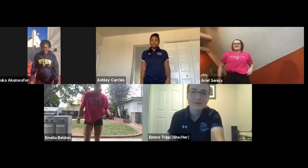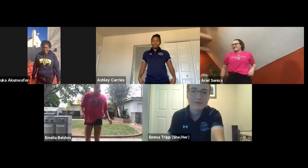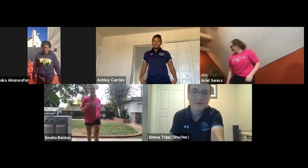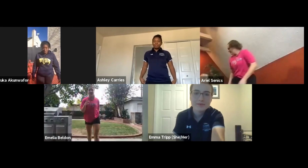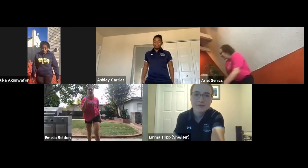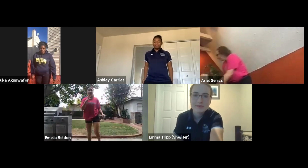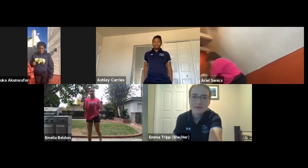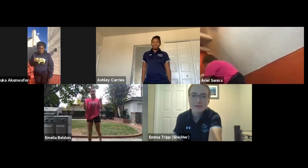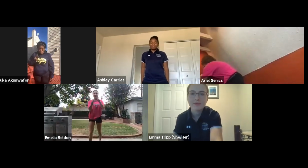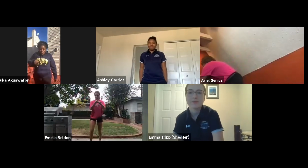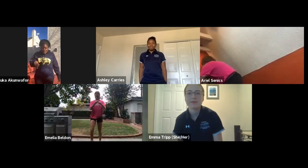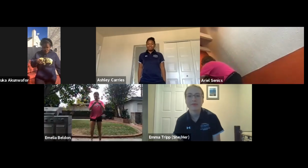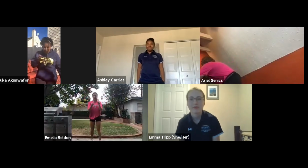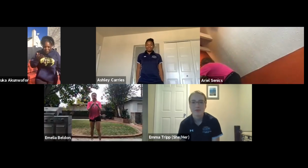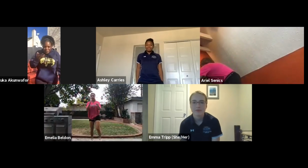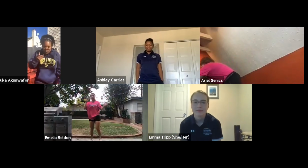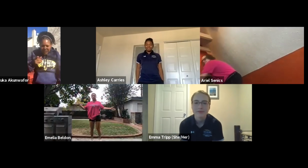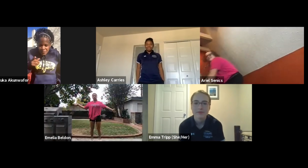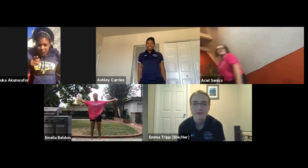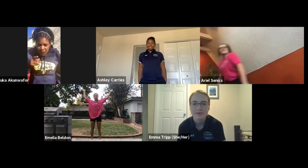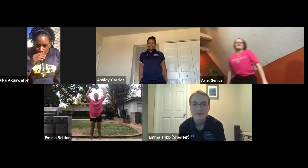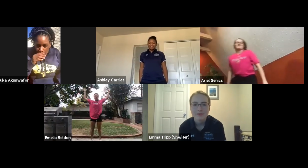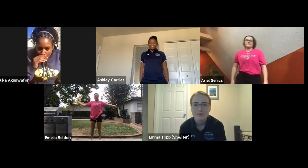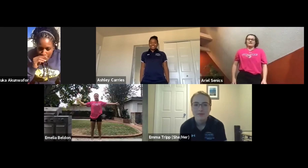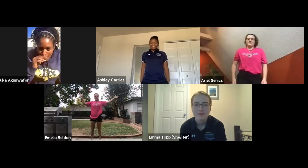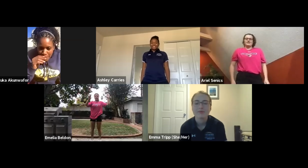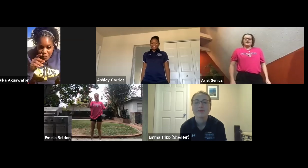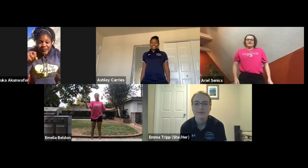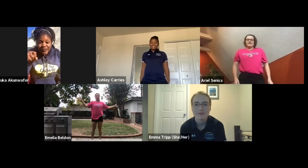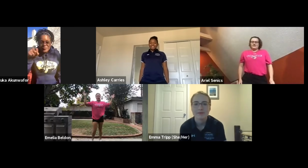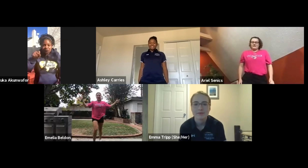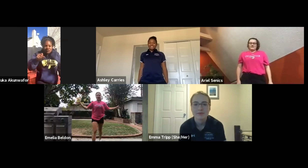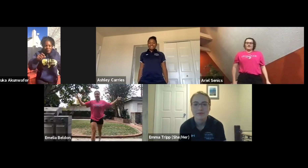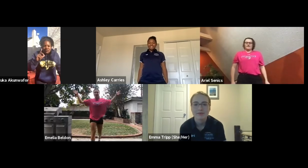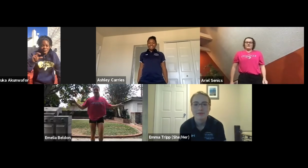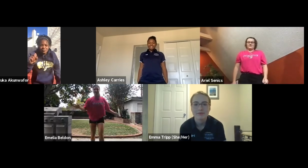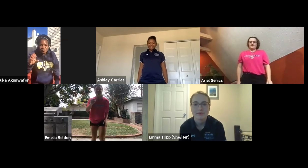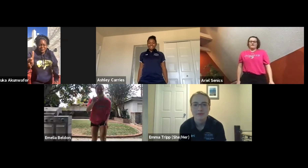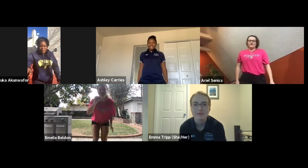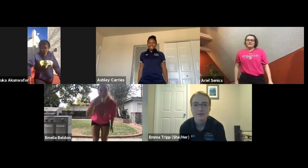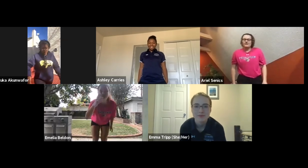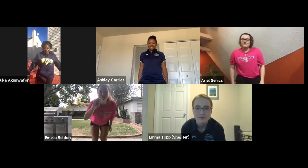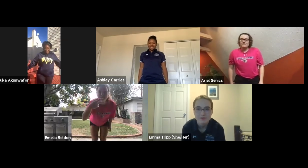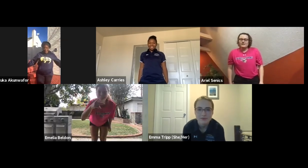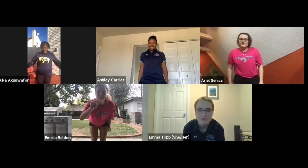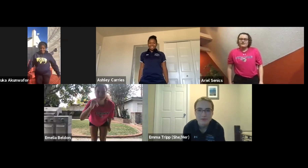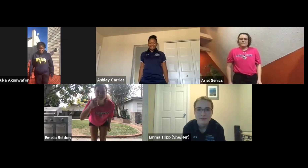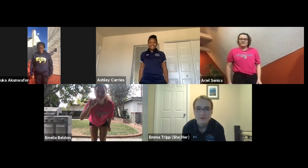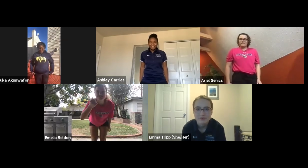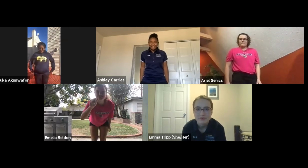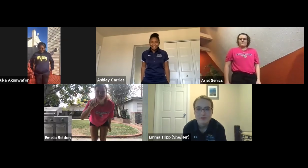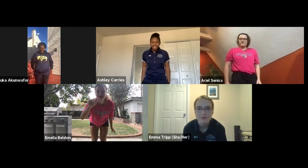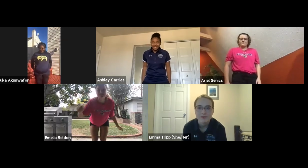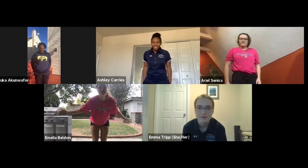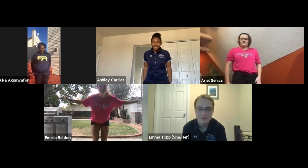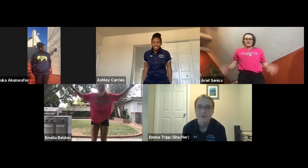>Starting off with jumping jacks.